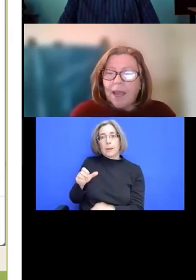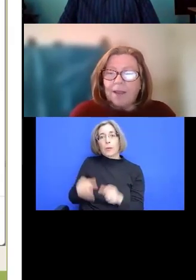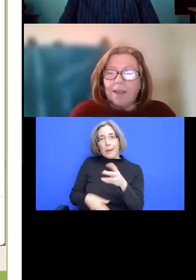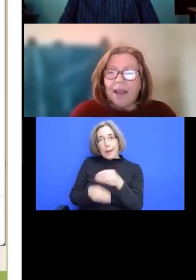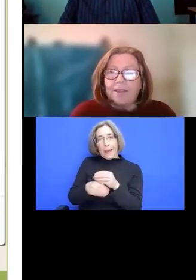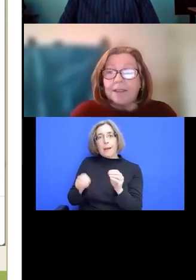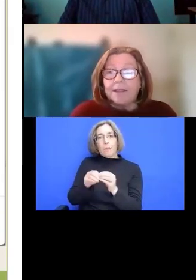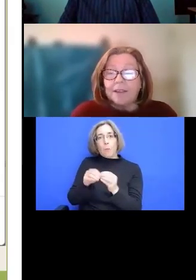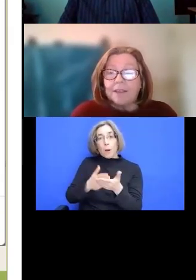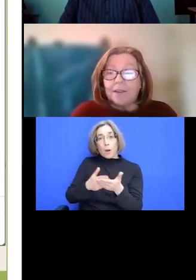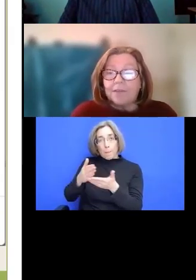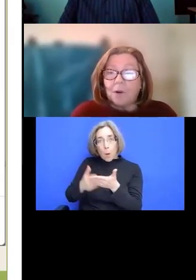and then add the data there.